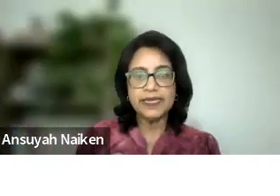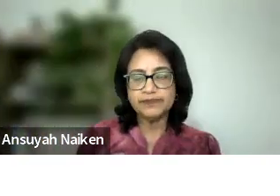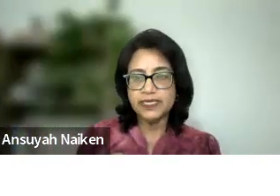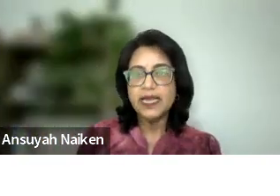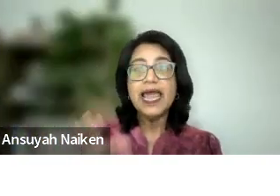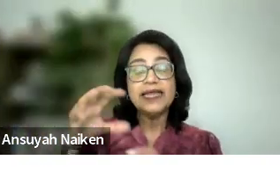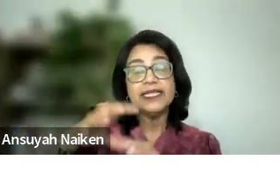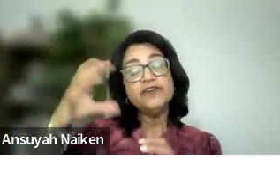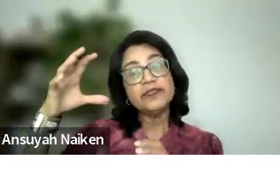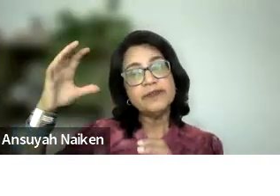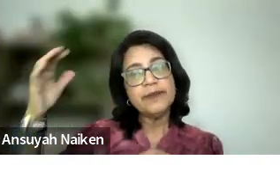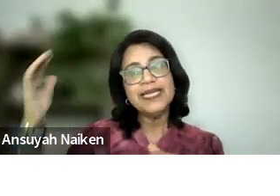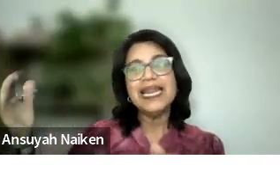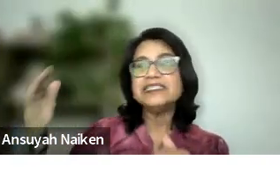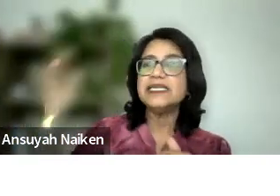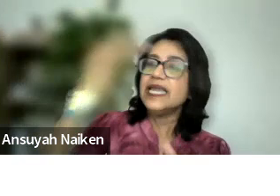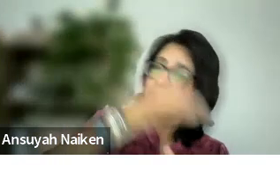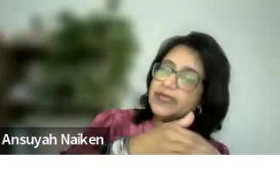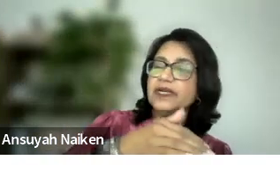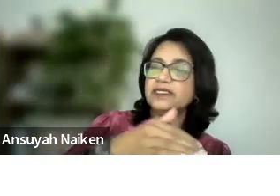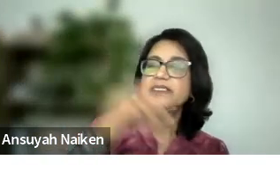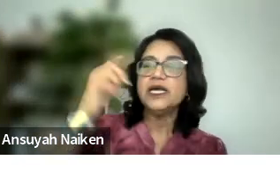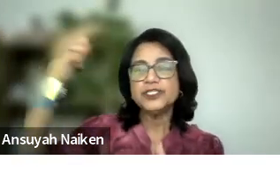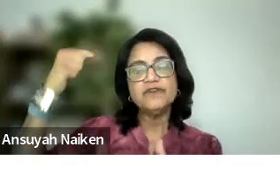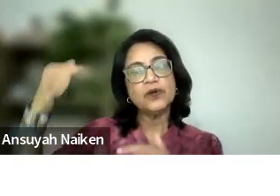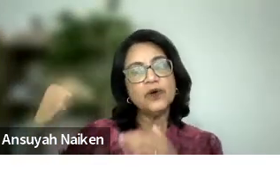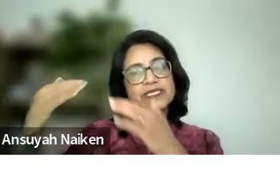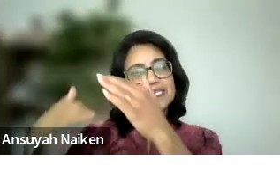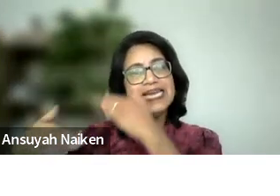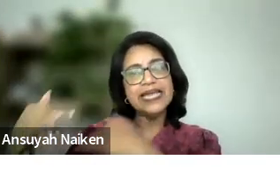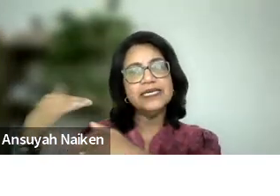So that's where that sense of intersectionality comes in. Have you them coming from India, China, Japan, wherever it might be.